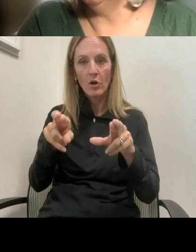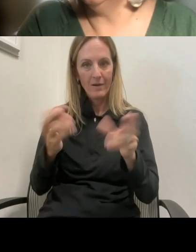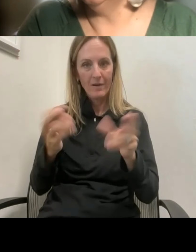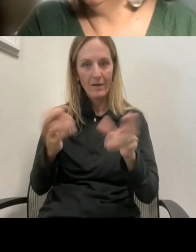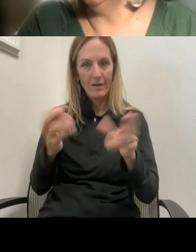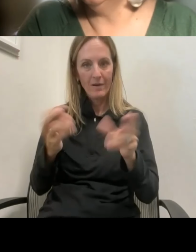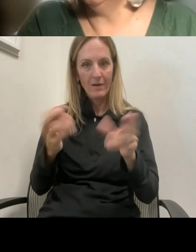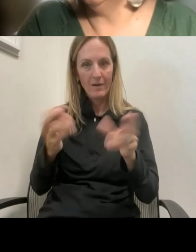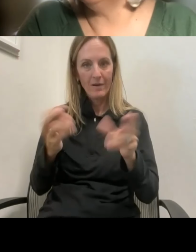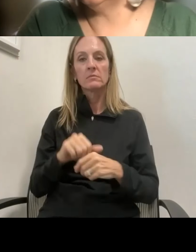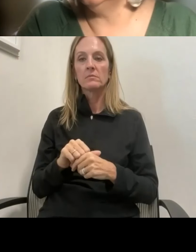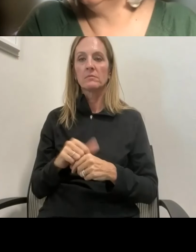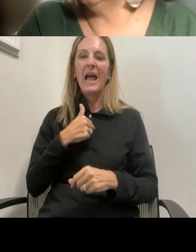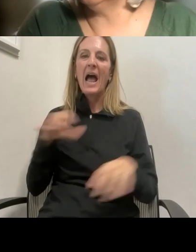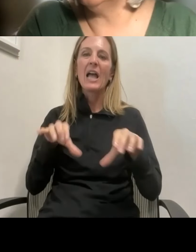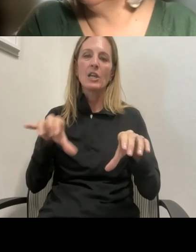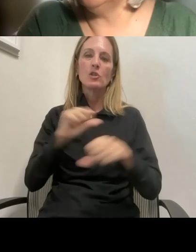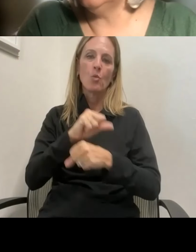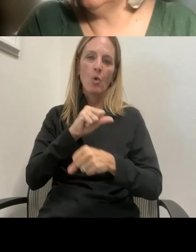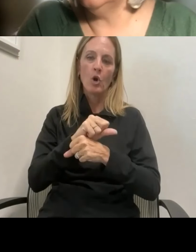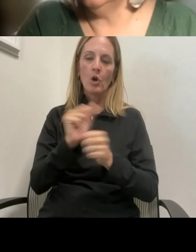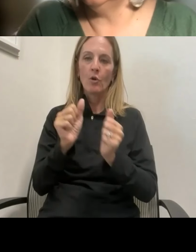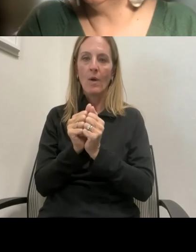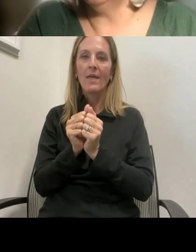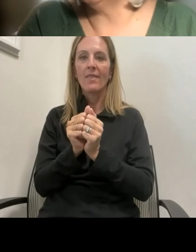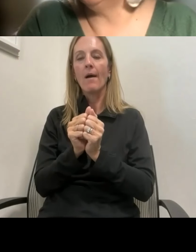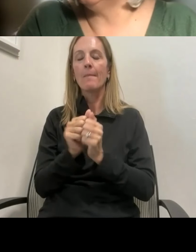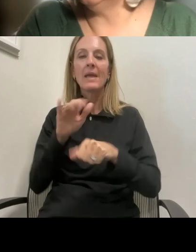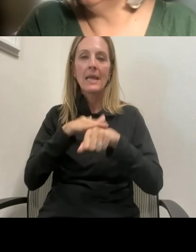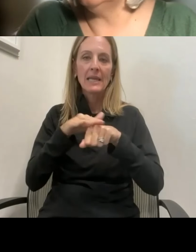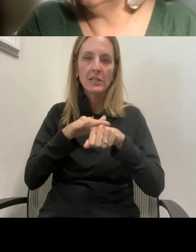I work with missing Indigenous murdered women and so what does women's safety look